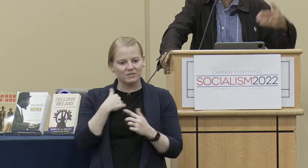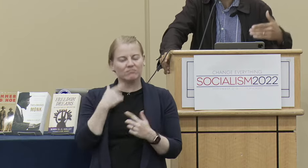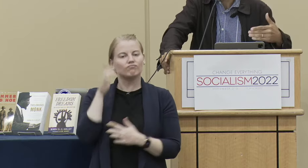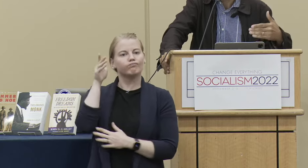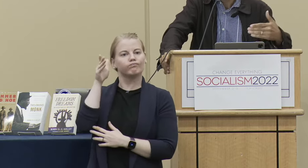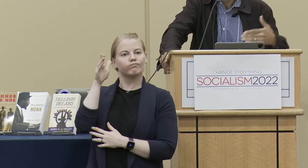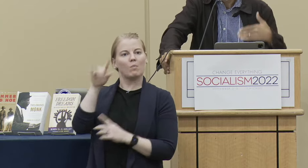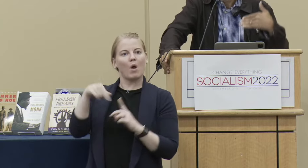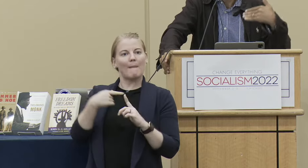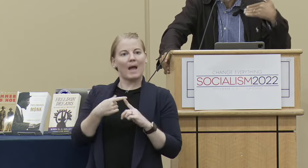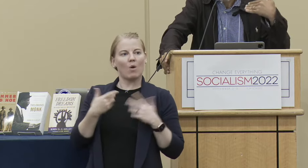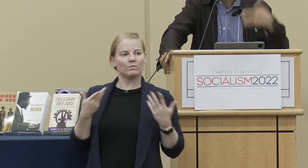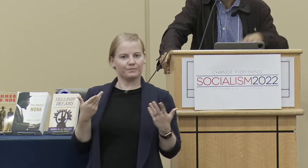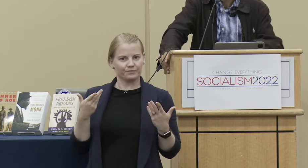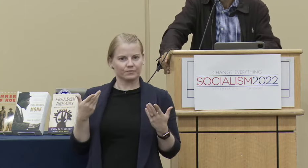. Baraka was a friend and antagonist sometimes, as I'll